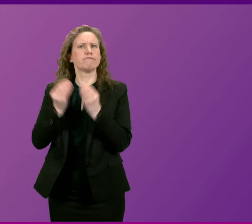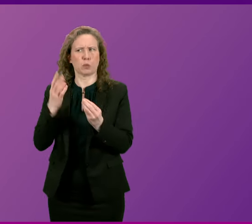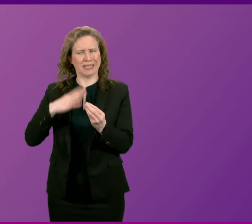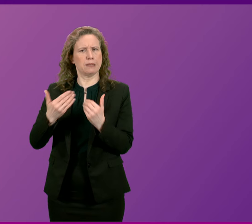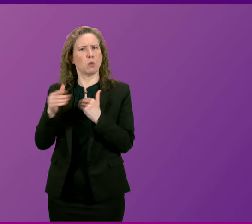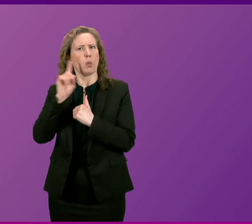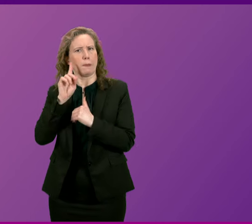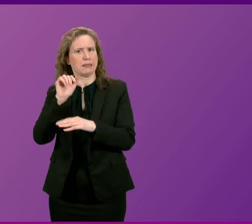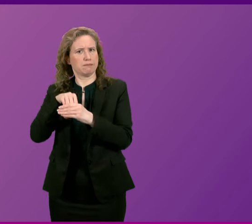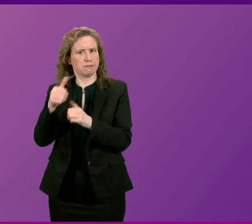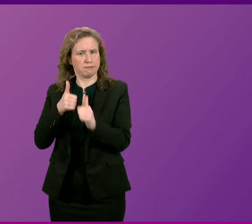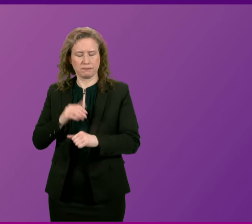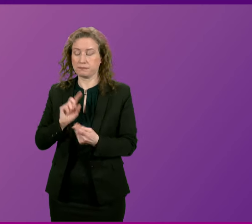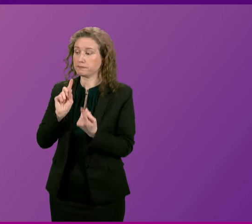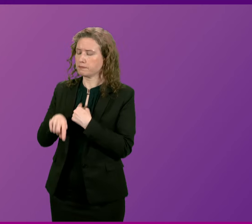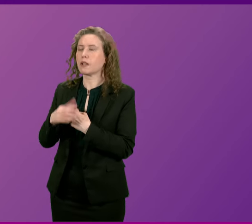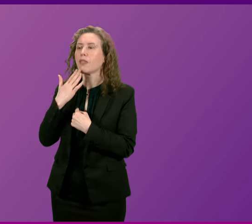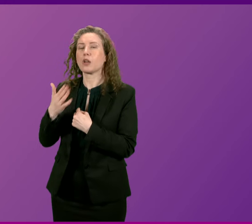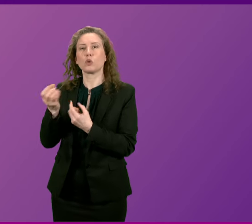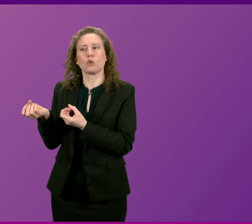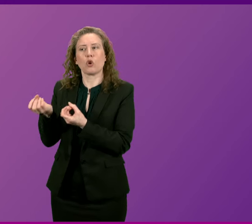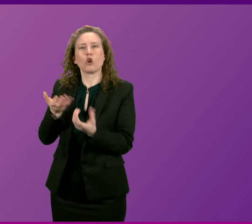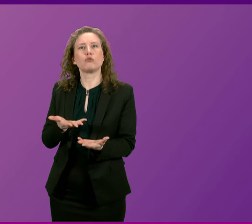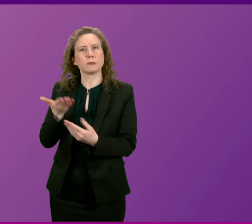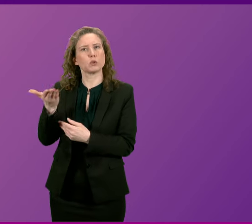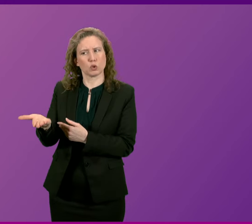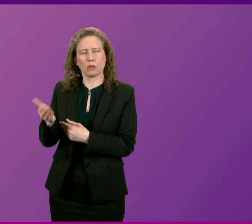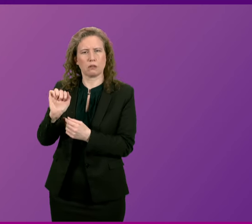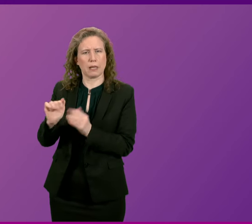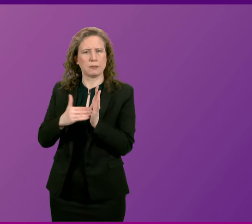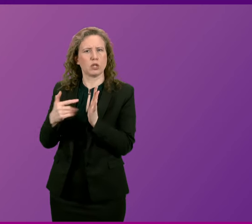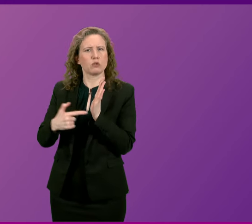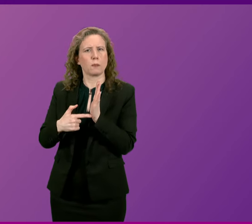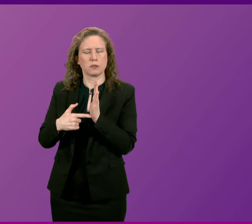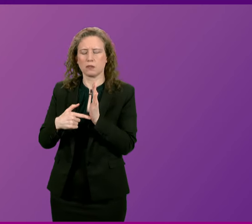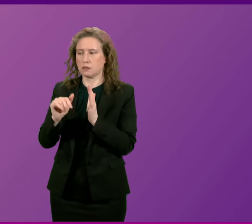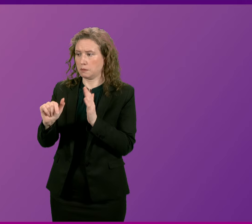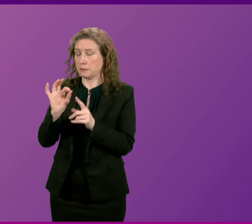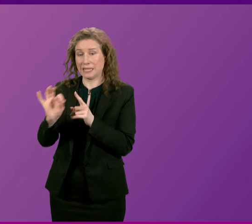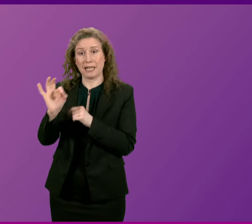I welcome Michelle Thomson’s contribution to the discussion through her question today,